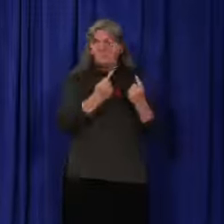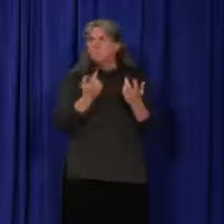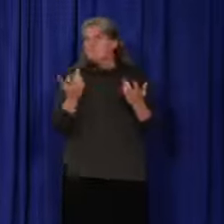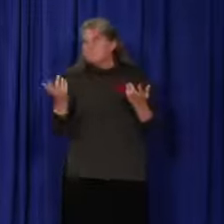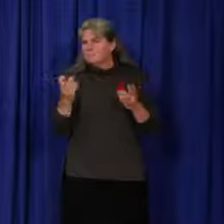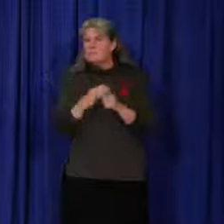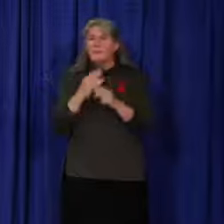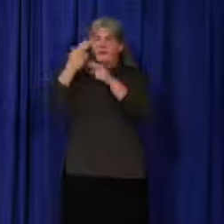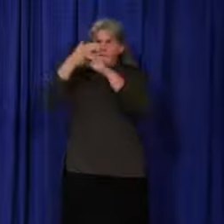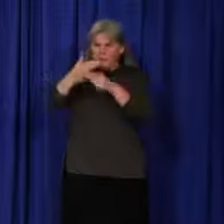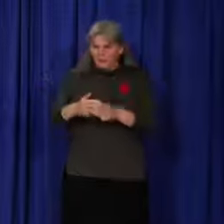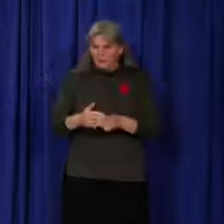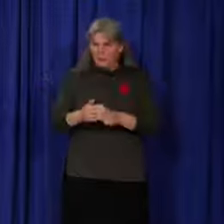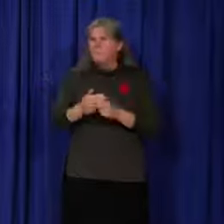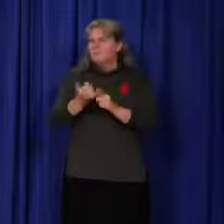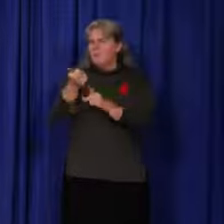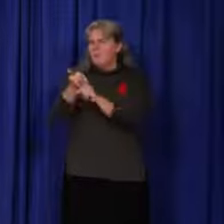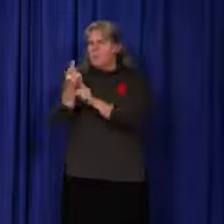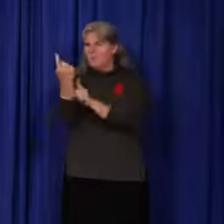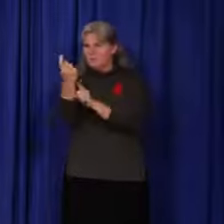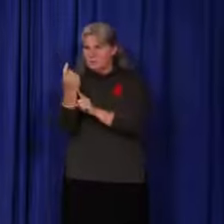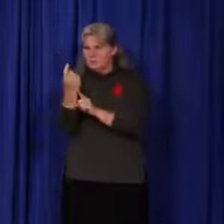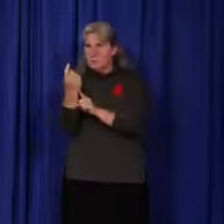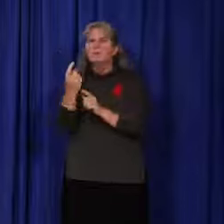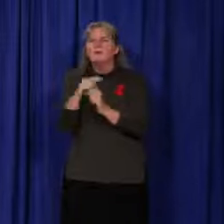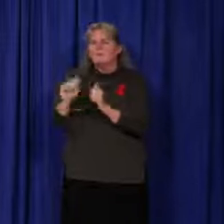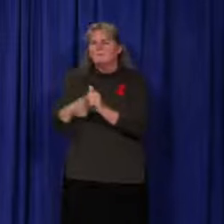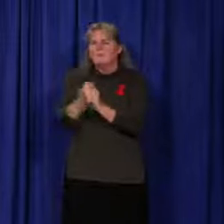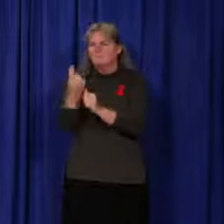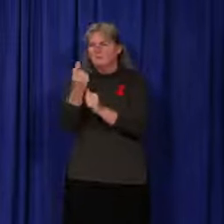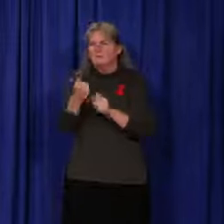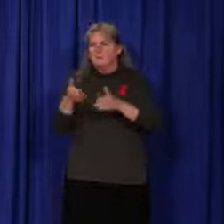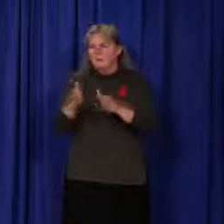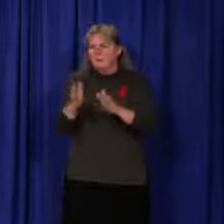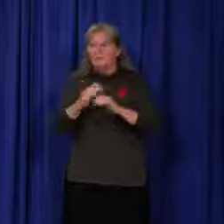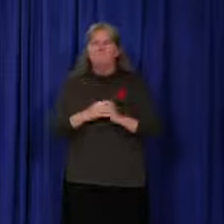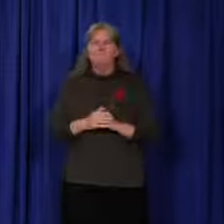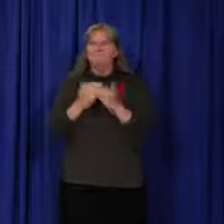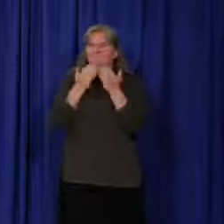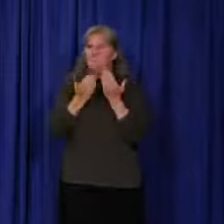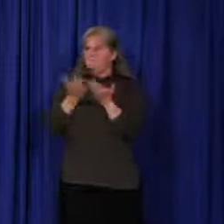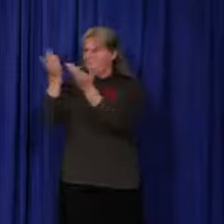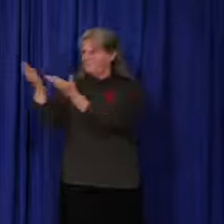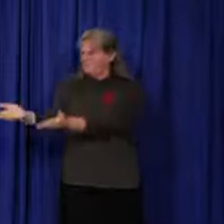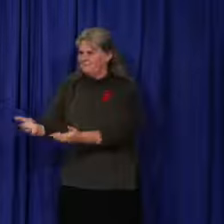self-isolating. Despite the requirements to stay on the designated routes, we are